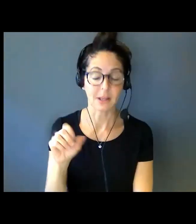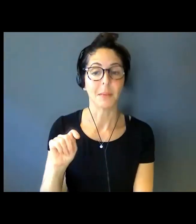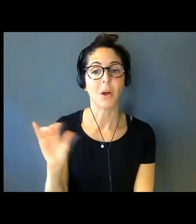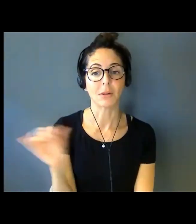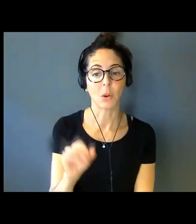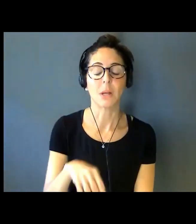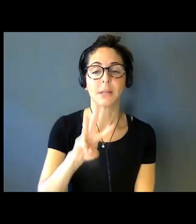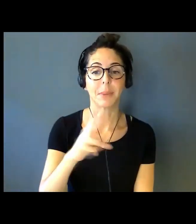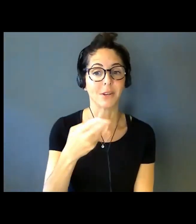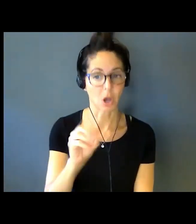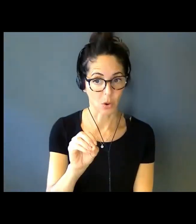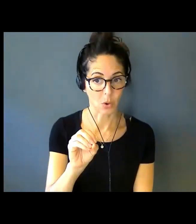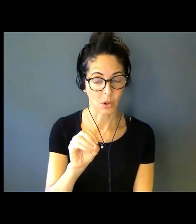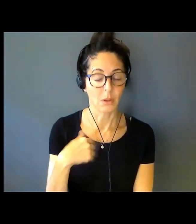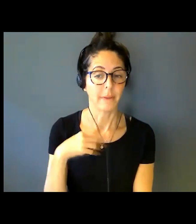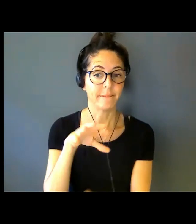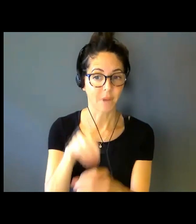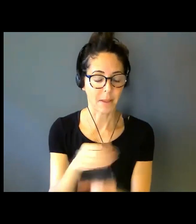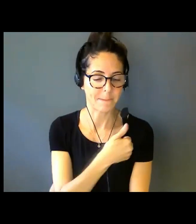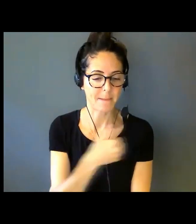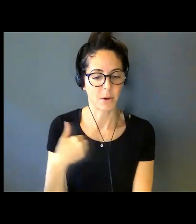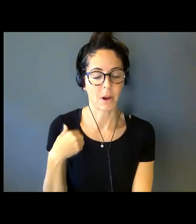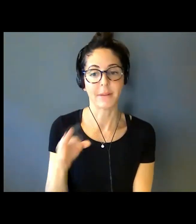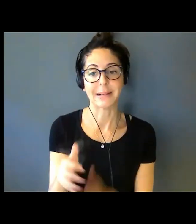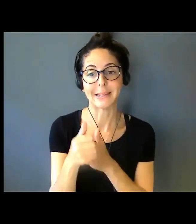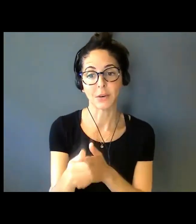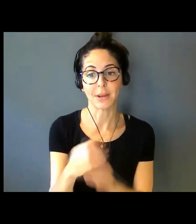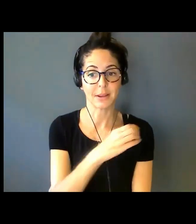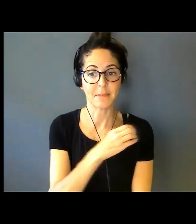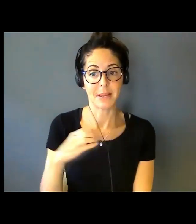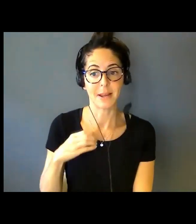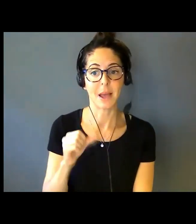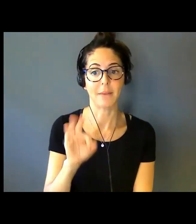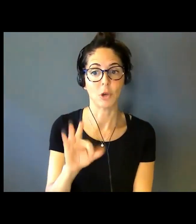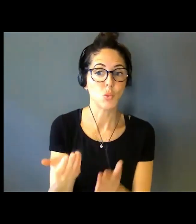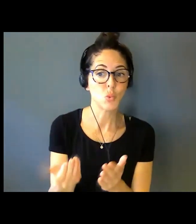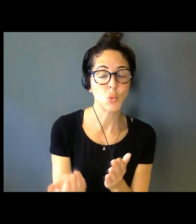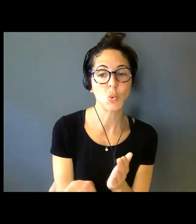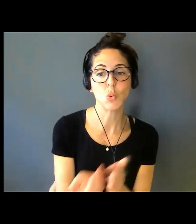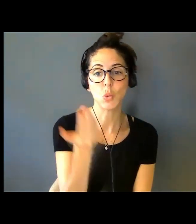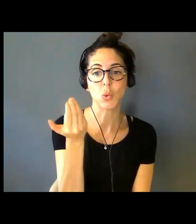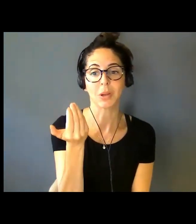where I'm a member of the steering committee of the new or incoming World Rehabilitation Alliance,